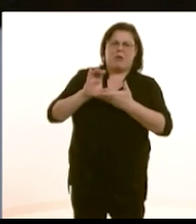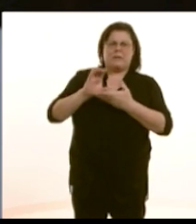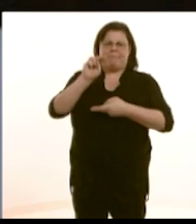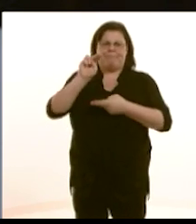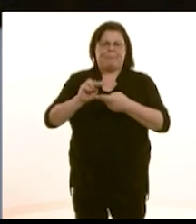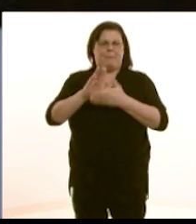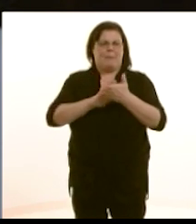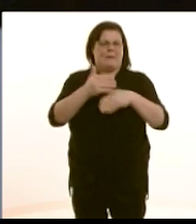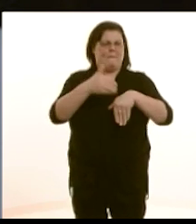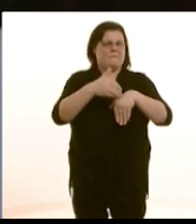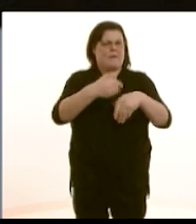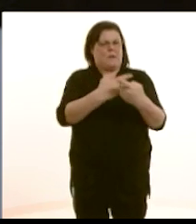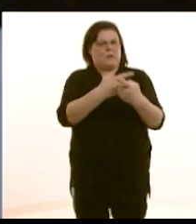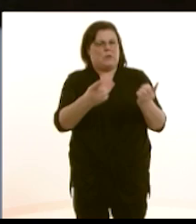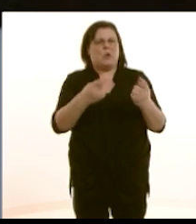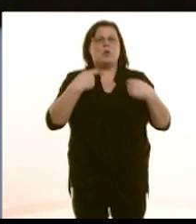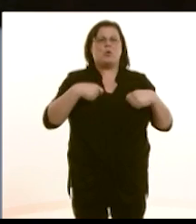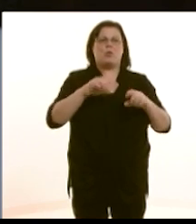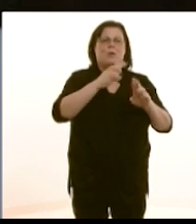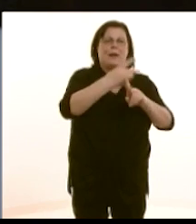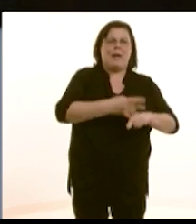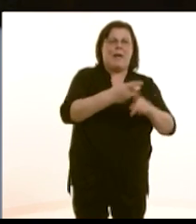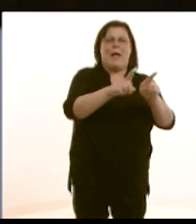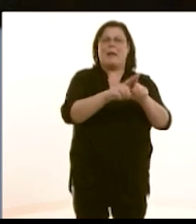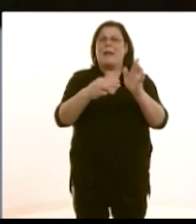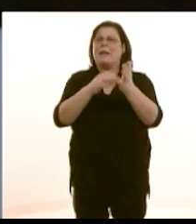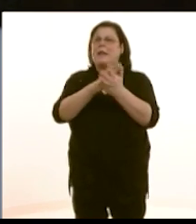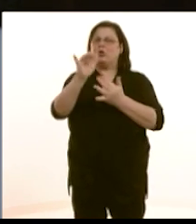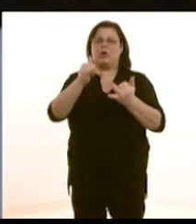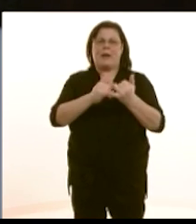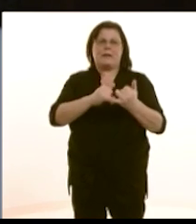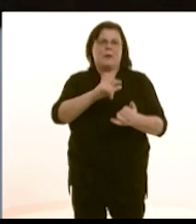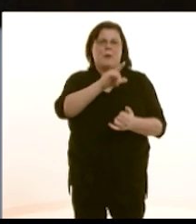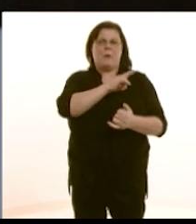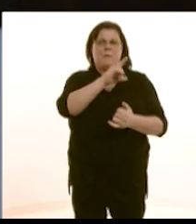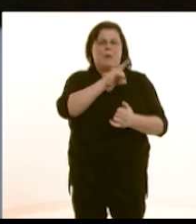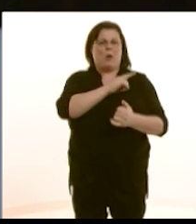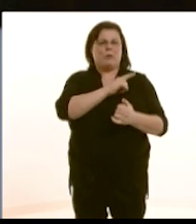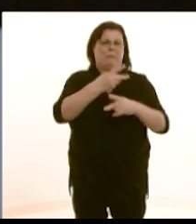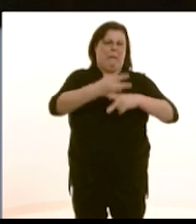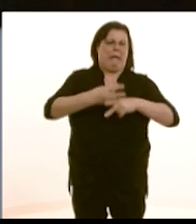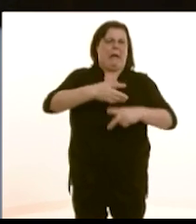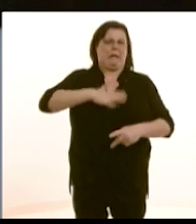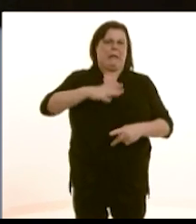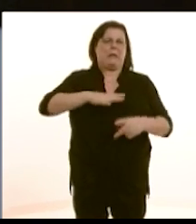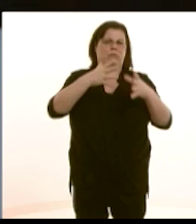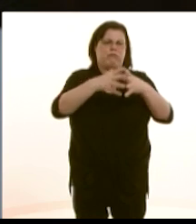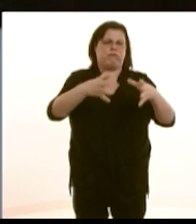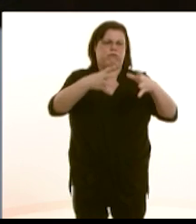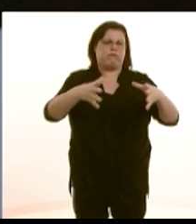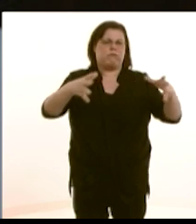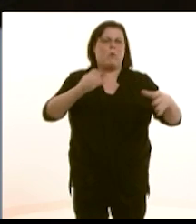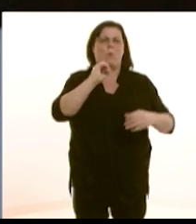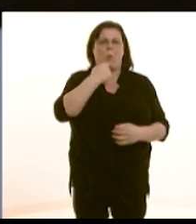impact on the NHS by increasing delayed transfers of care. Therefore, will you look again at